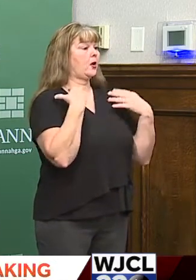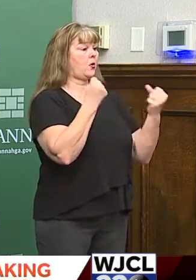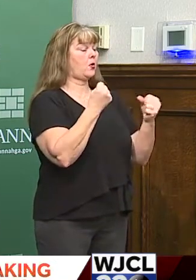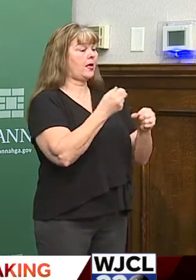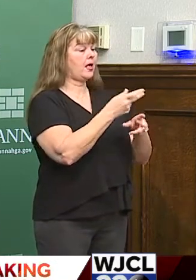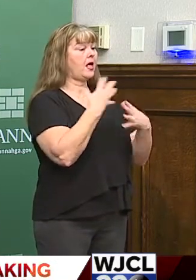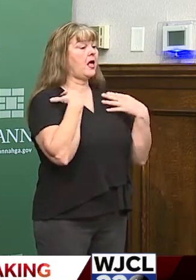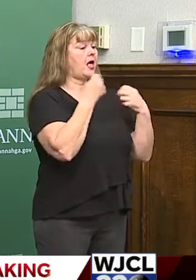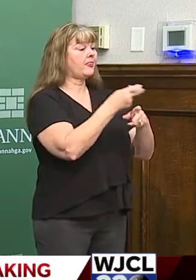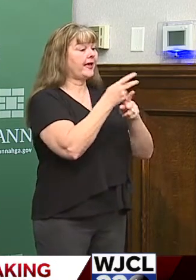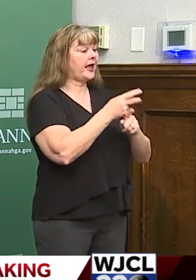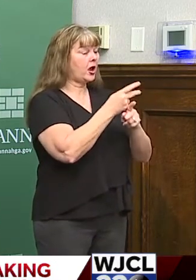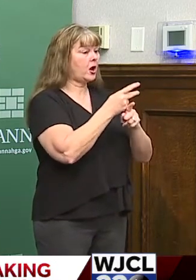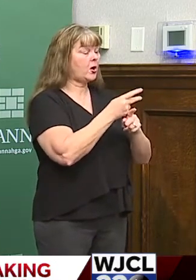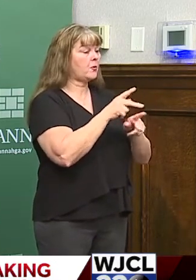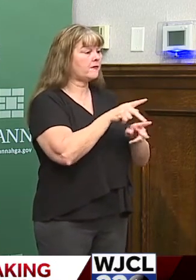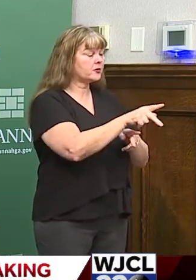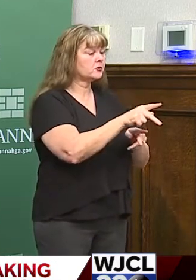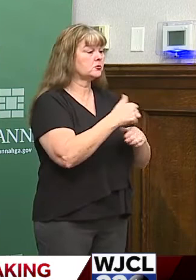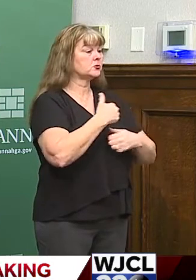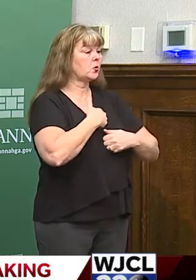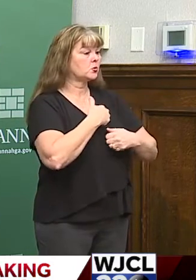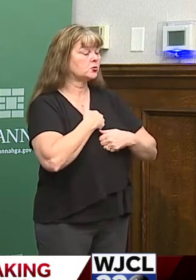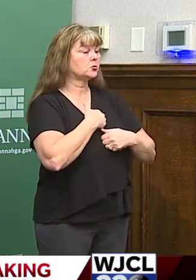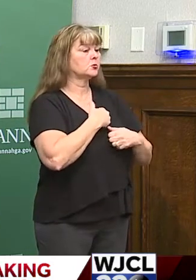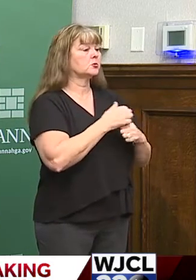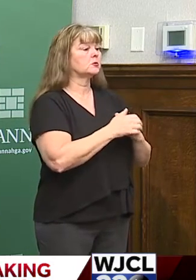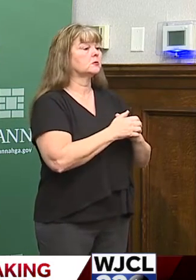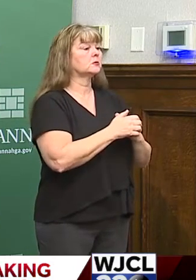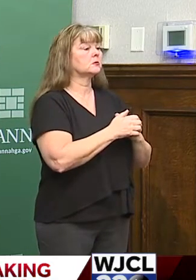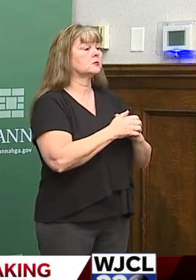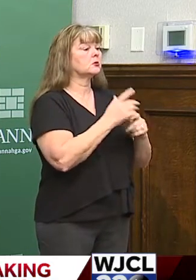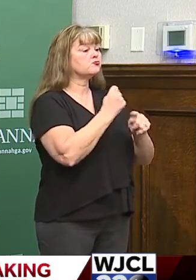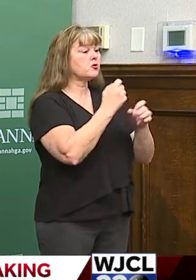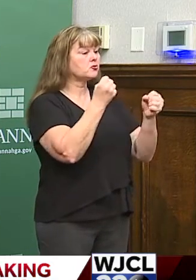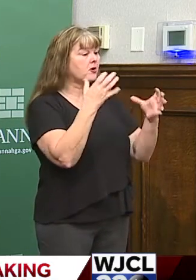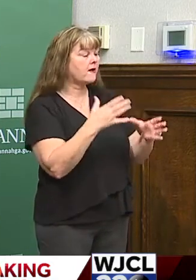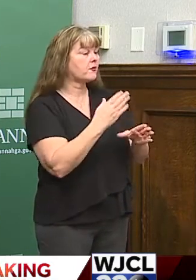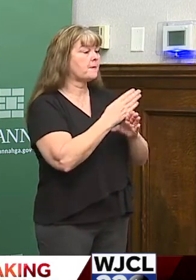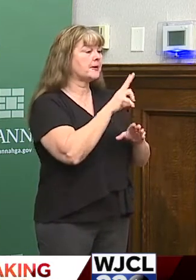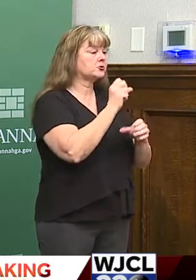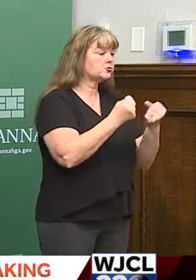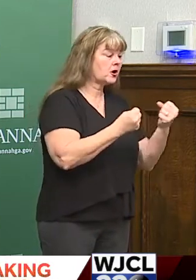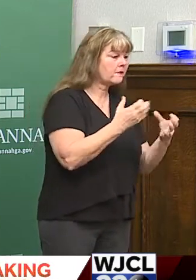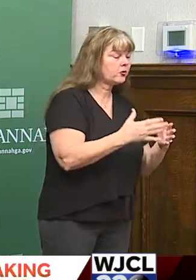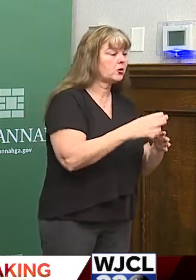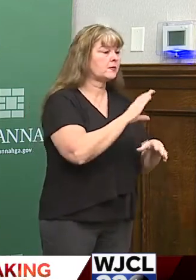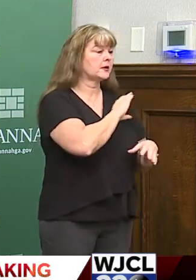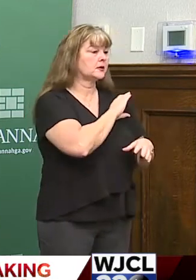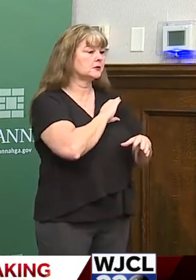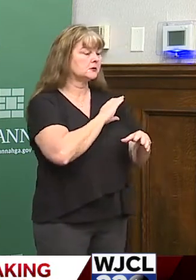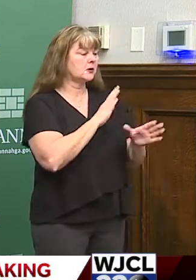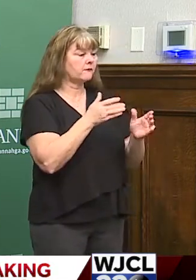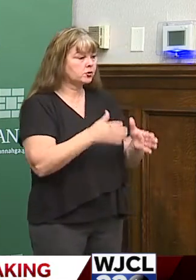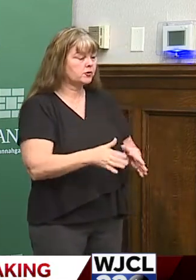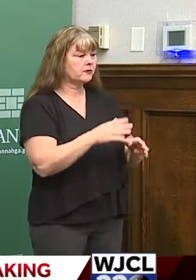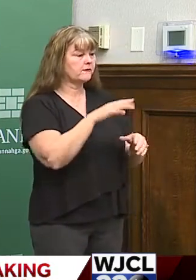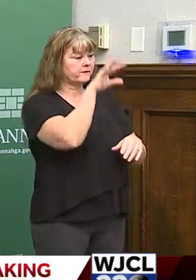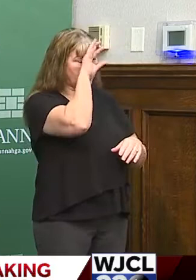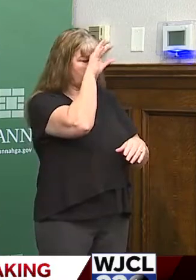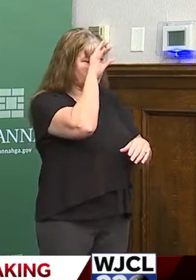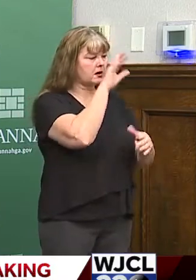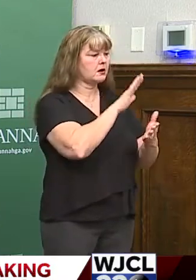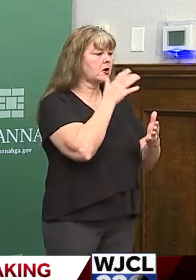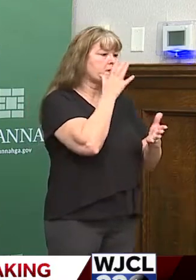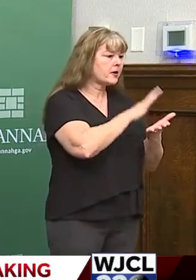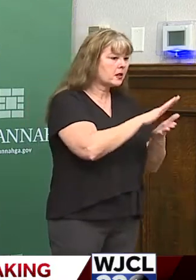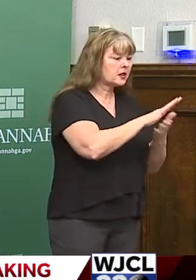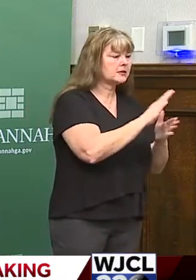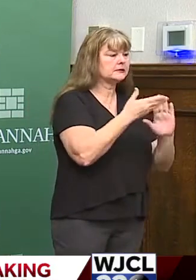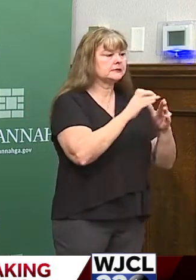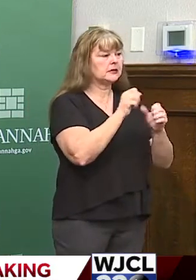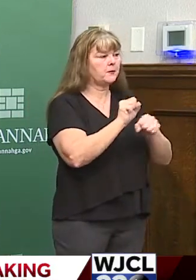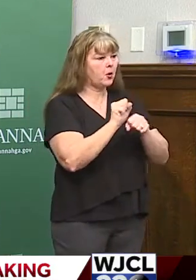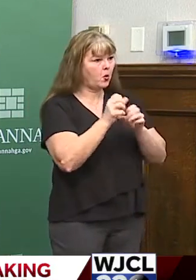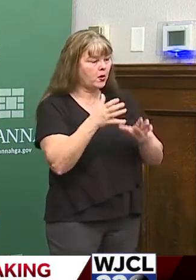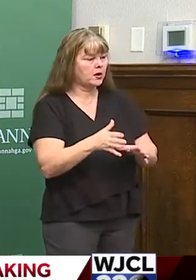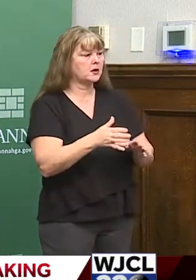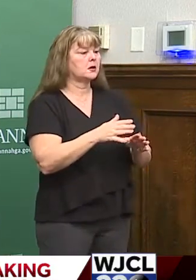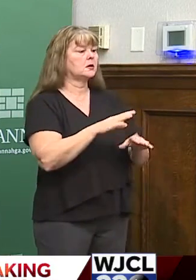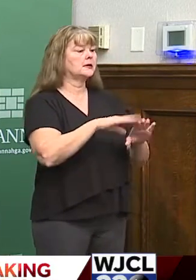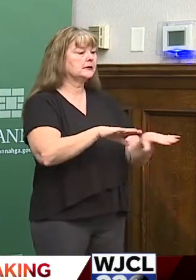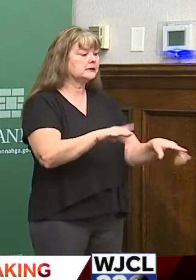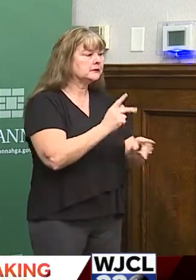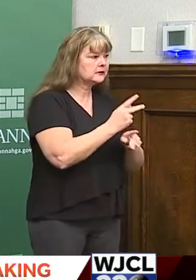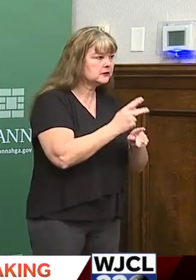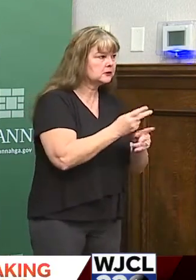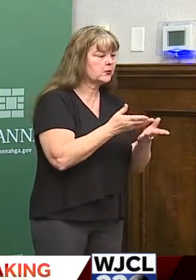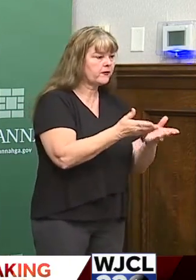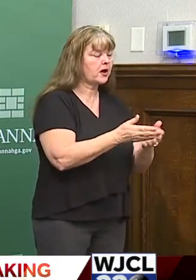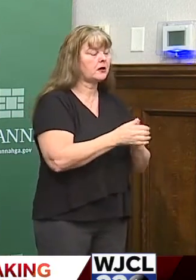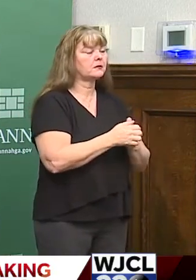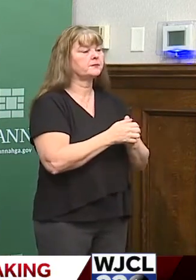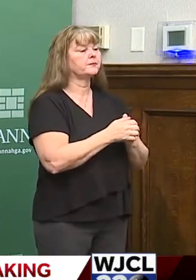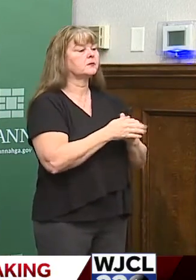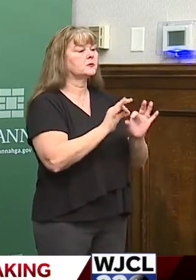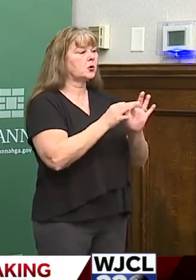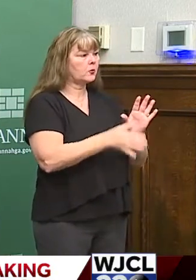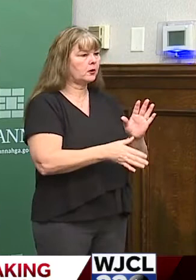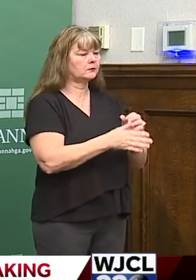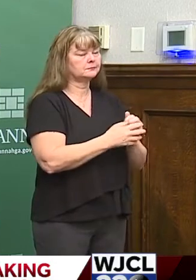THESE ARE OUR MODERN DAY HEROES, THE HEALTH CARE PROFESSIONAL, THE SOLDIER, THE THE POLICE OFFICER, THE FIREFIGHTERS, SANITATION WORKER, THE CITY EMPLOYEE, THE